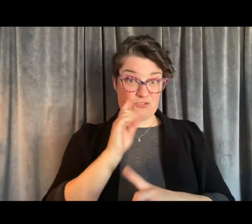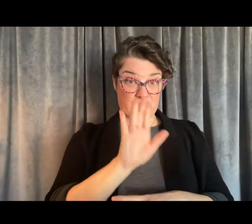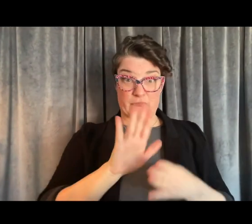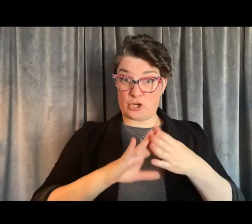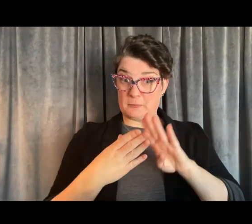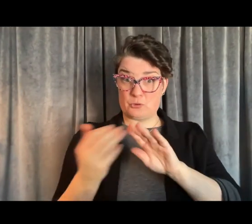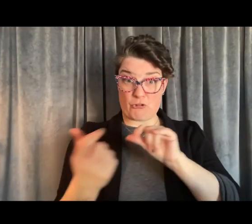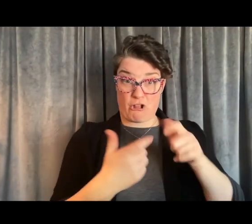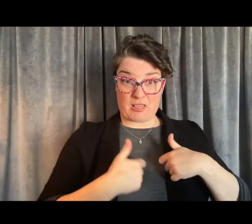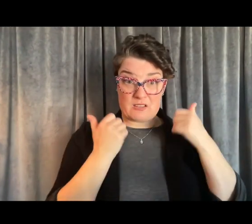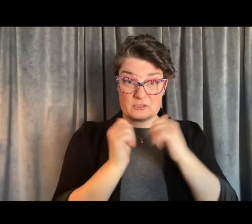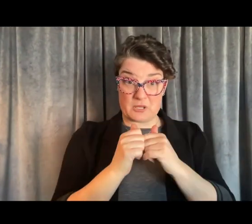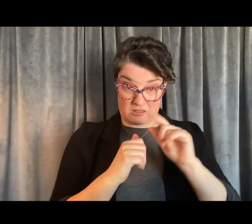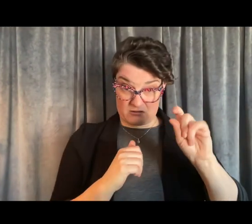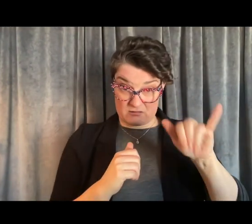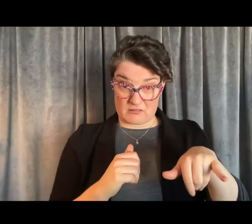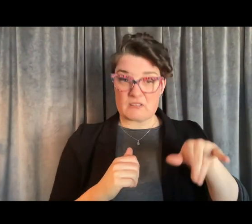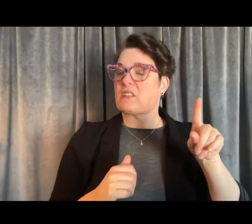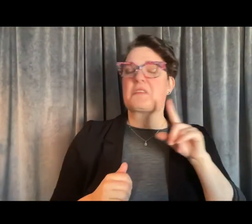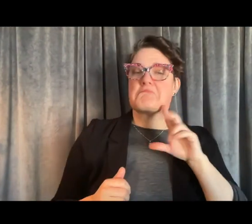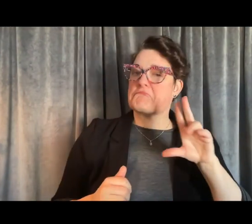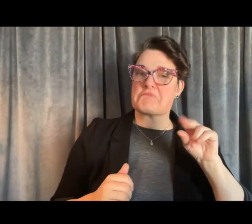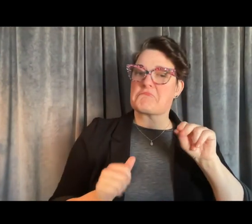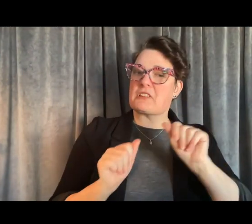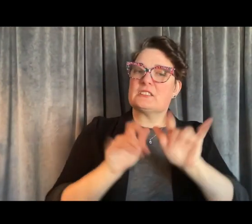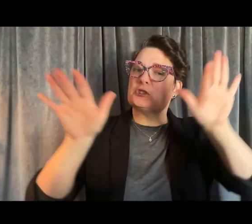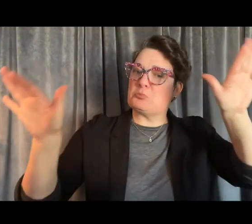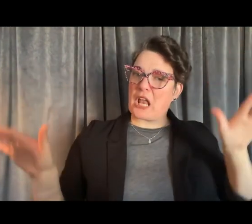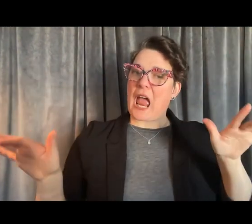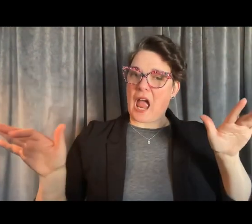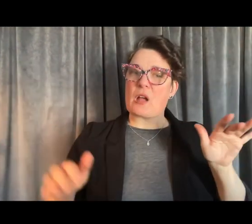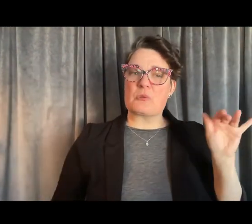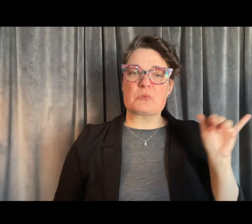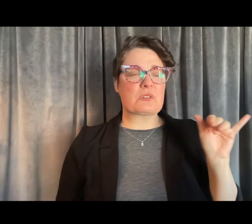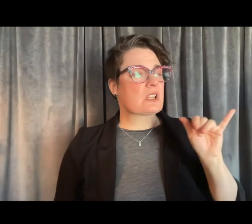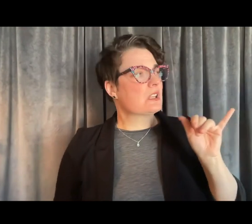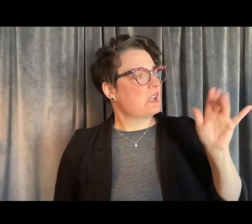Socket: No, it's a little bit spread out, you know, like it's started off as a back